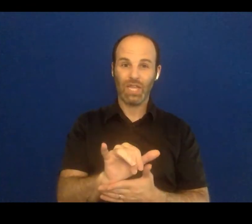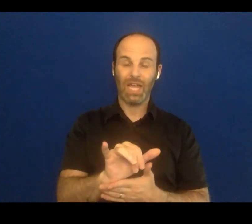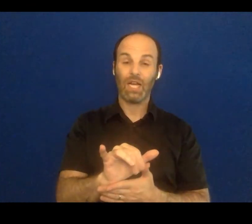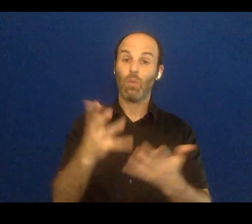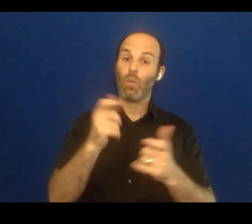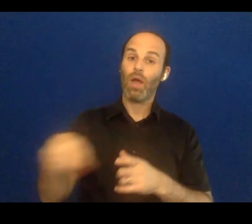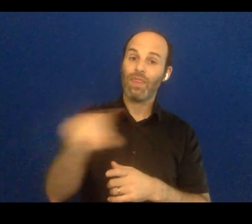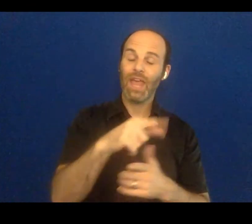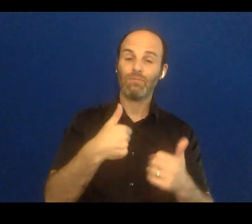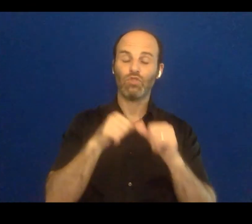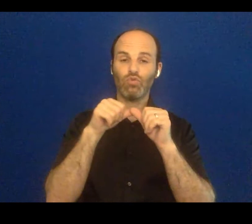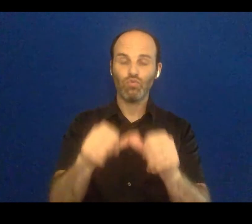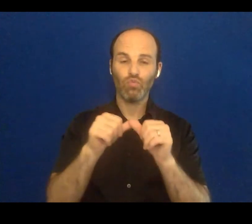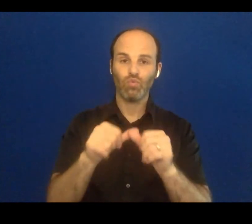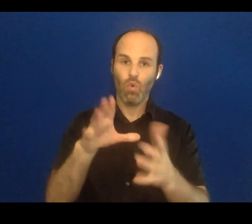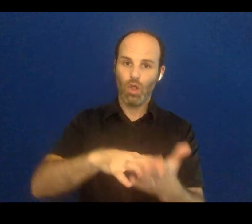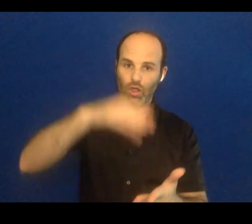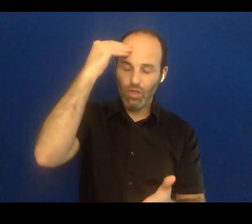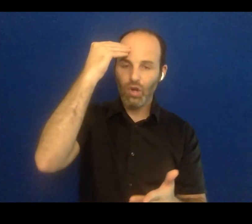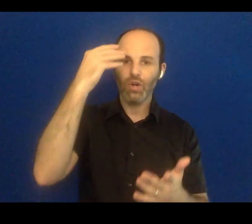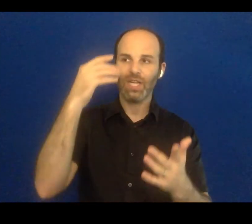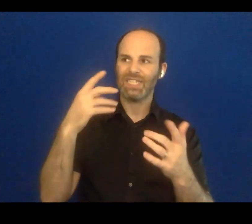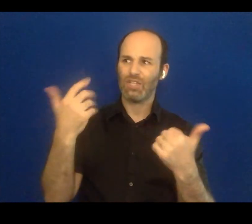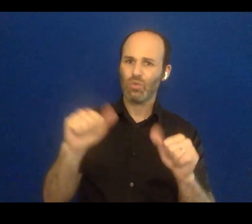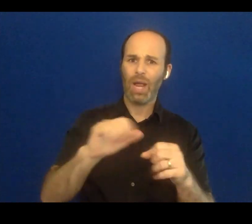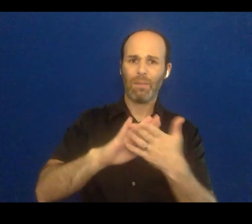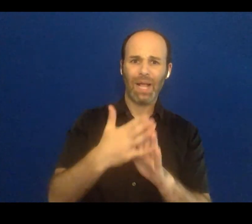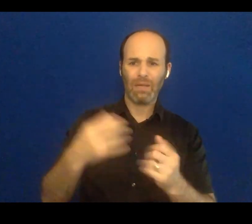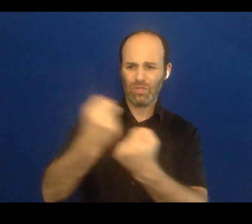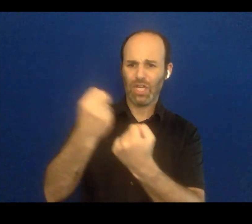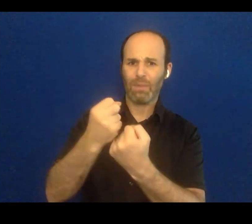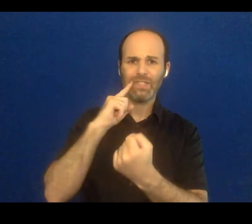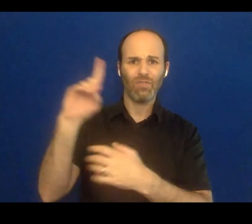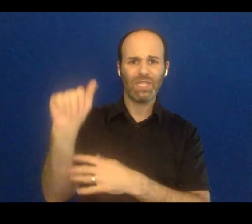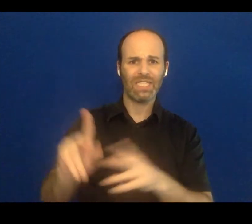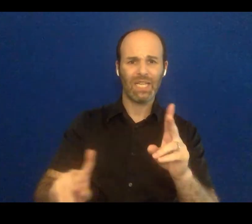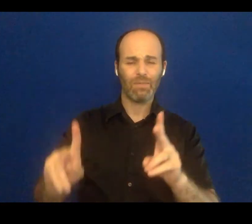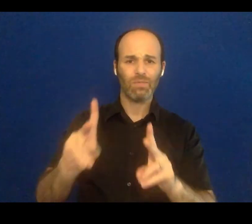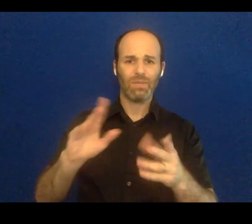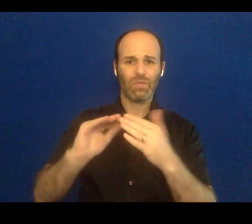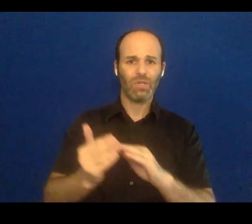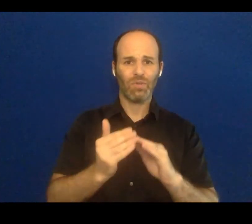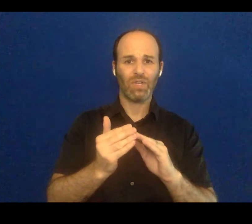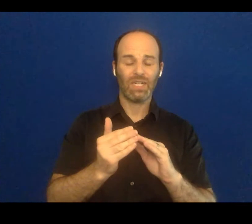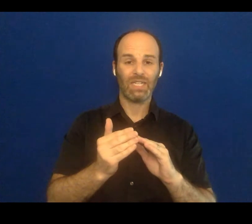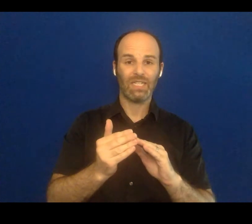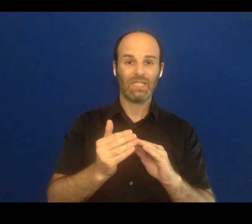THEMSELVES AND TRY TO BE CHAMPIONS FOR THE DISABILITY COMMUNITY.